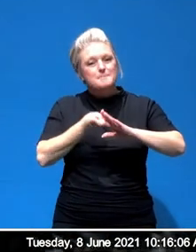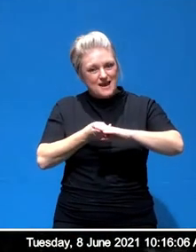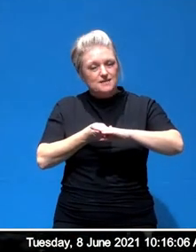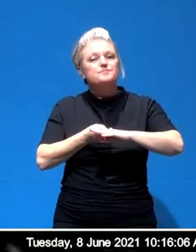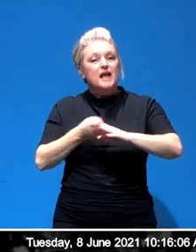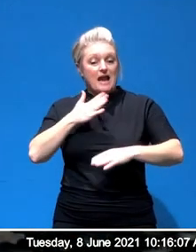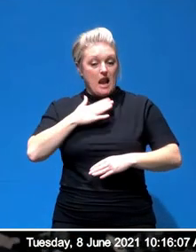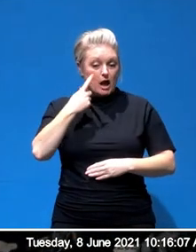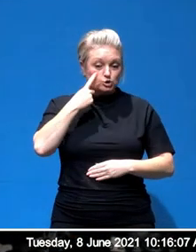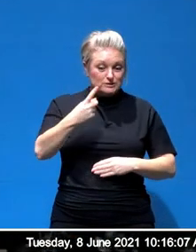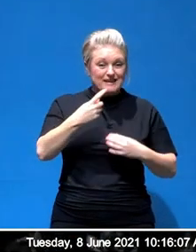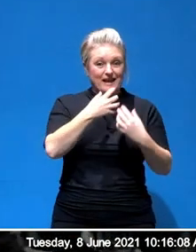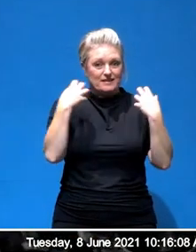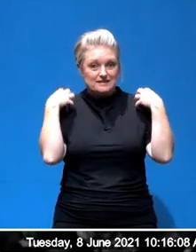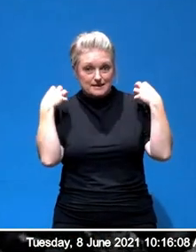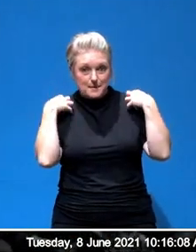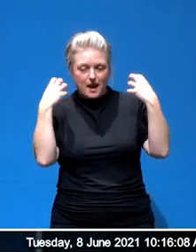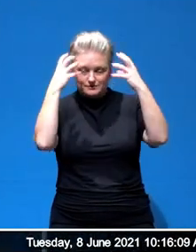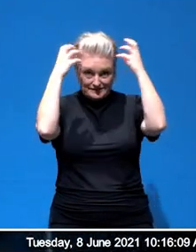but when he goes to bed at night, he kicks them all off in the floor.